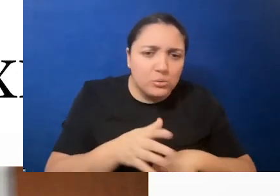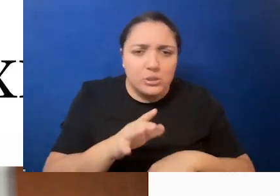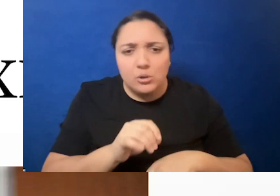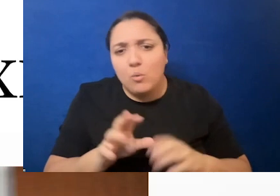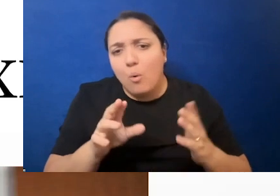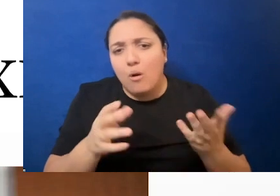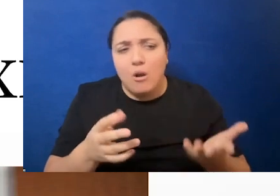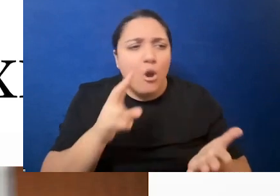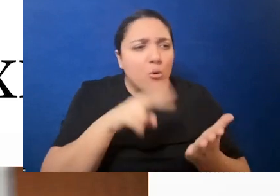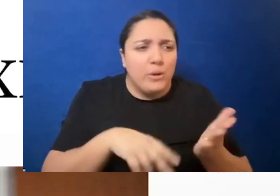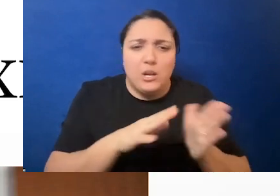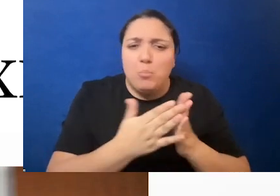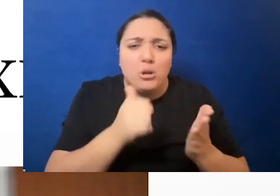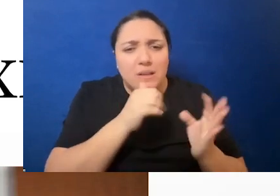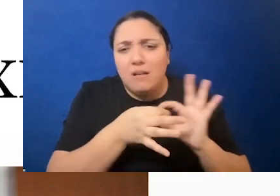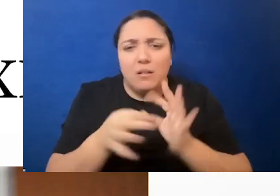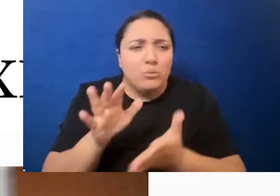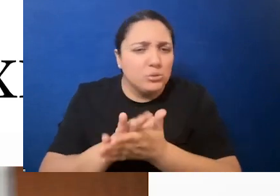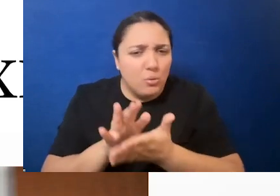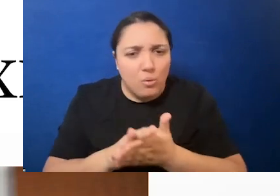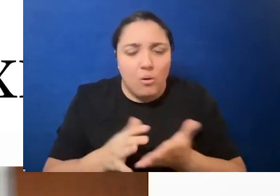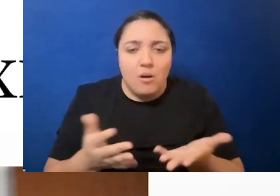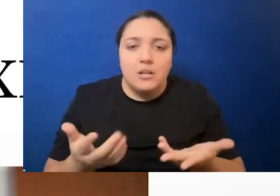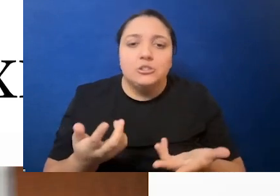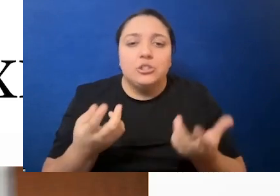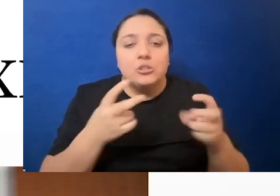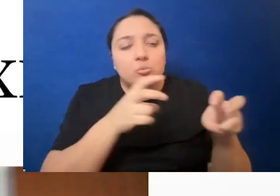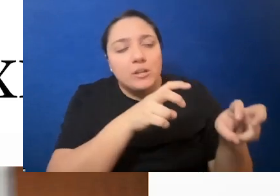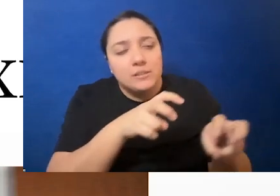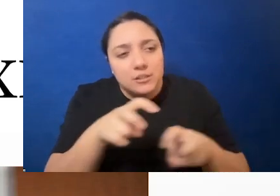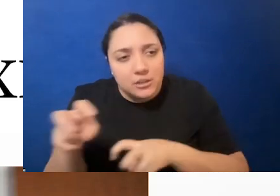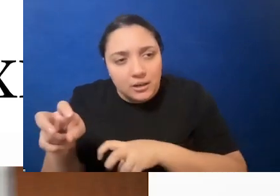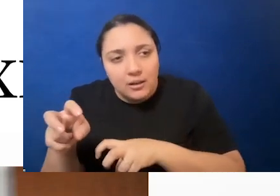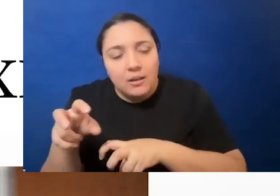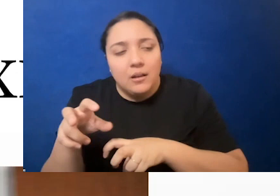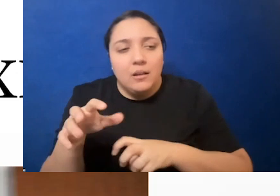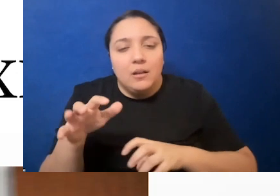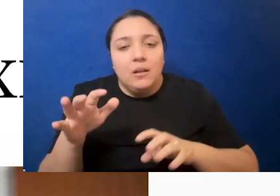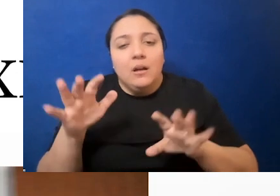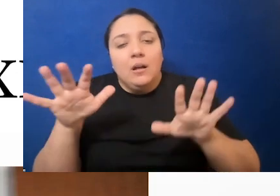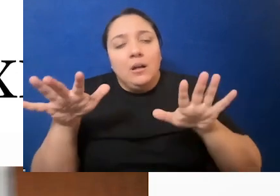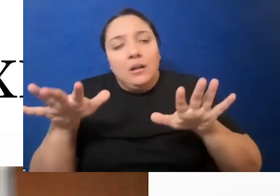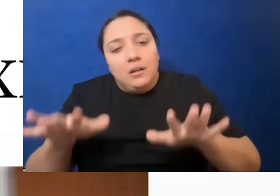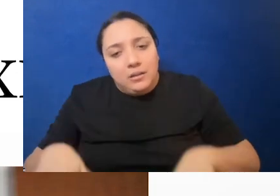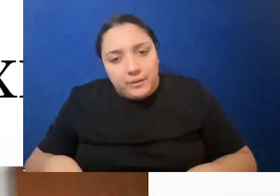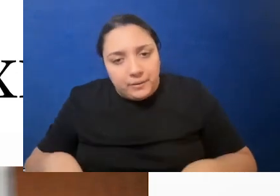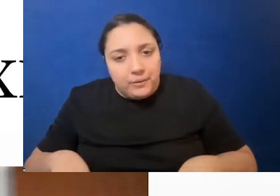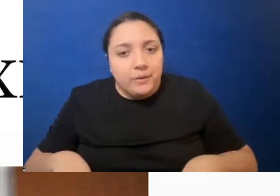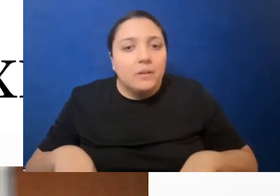SOMETHING THAT ALLOWS THEM TO TRANSITION INTO A CALM AND RELAXING ENVIRONMENT IS AWESOME.